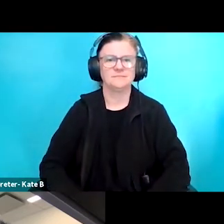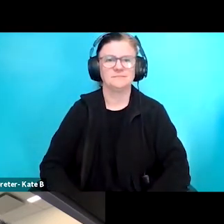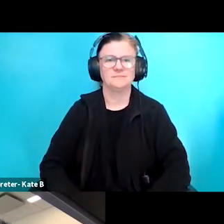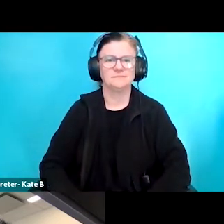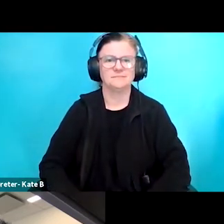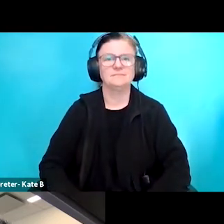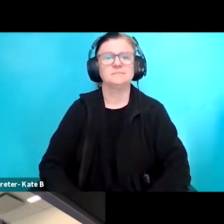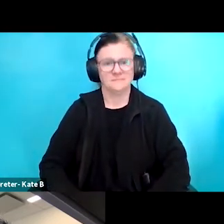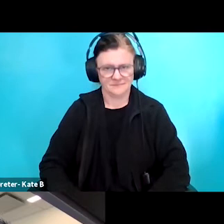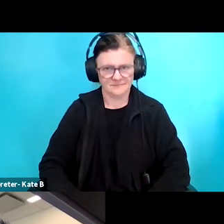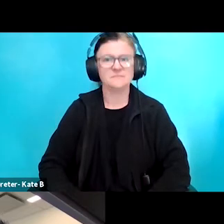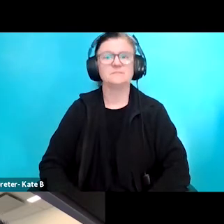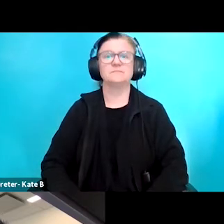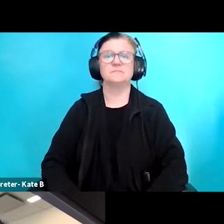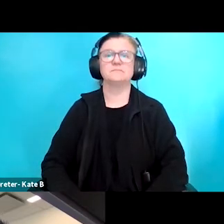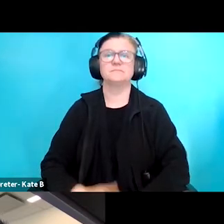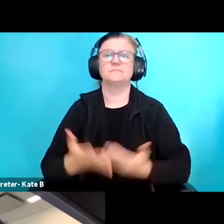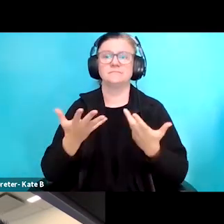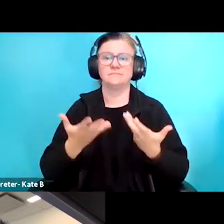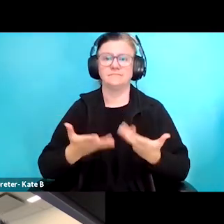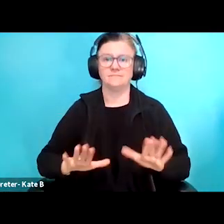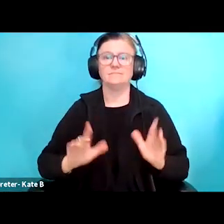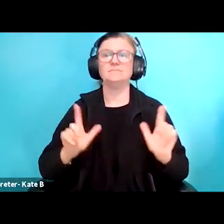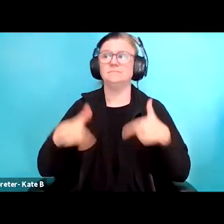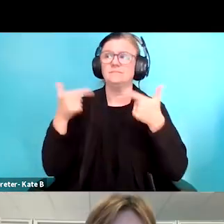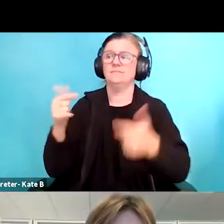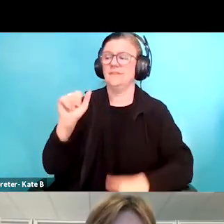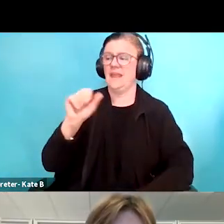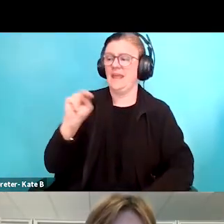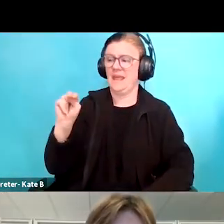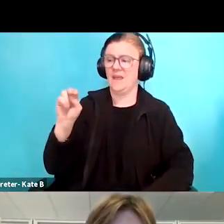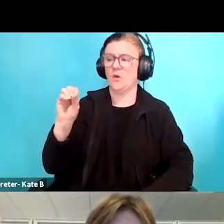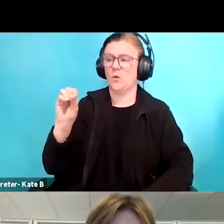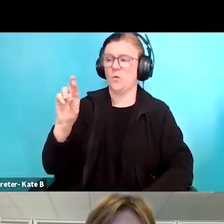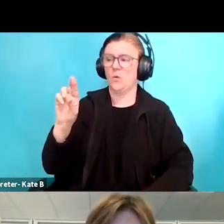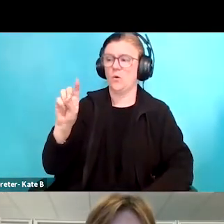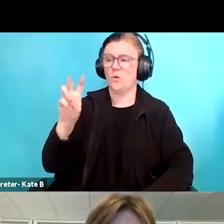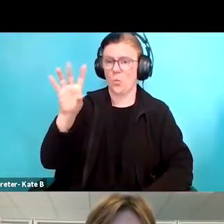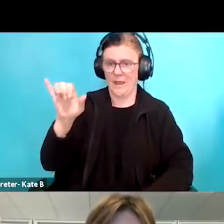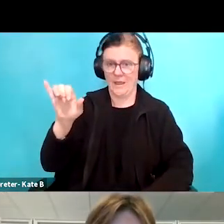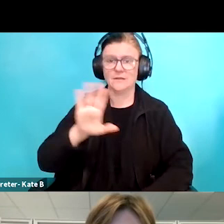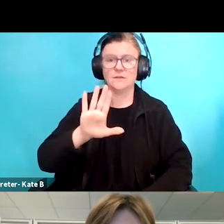So with that, I’m going to turn it back to Anne Ordway. Feel free to enter your questions